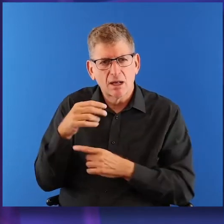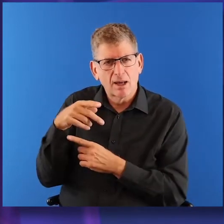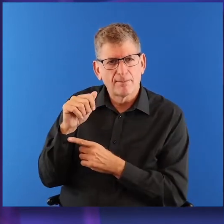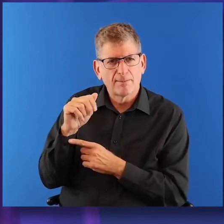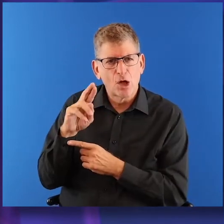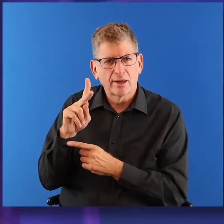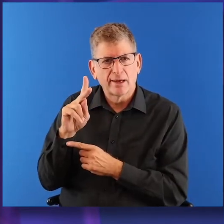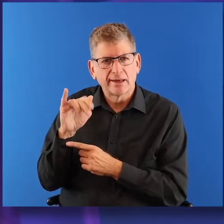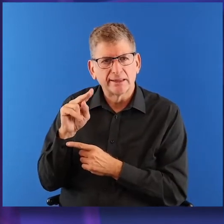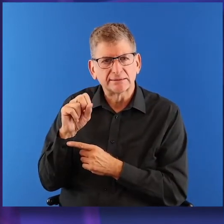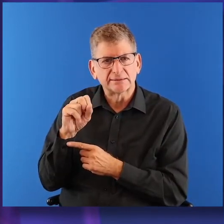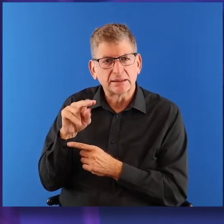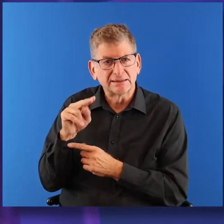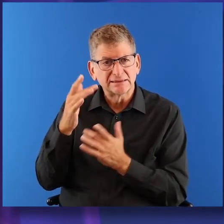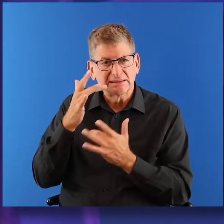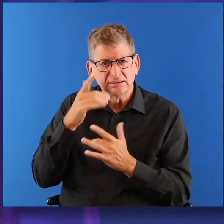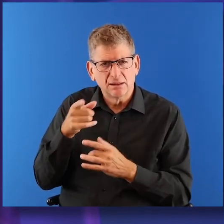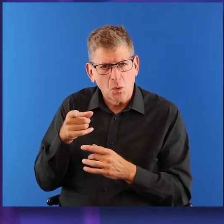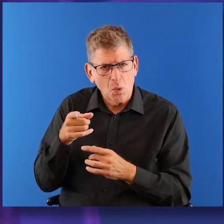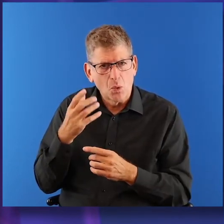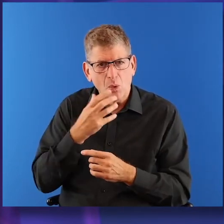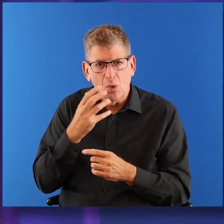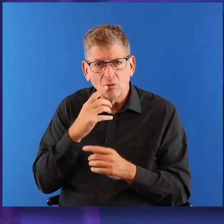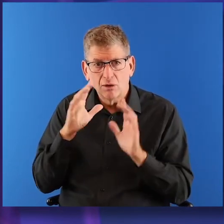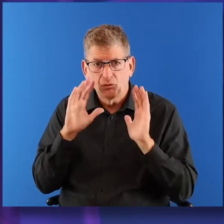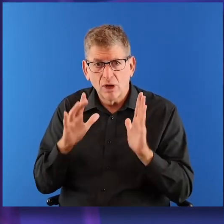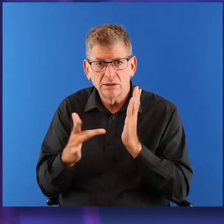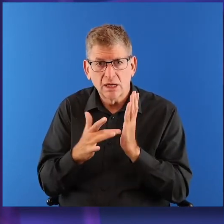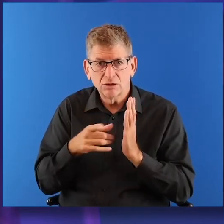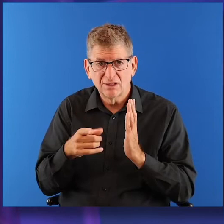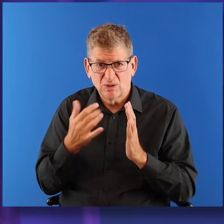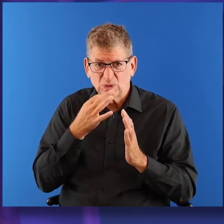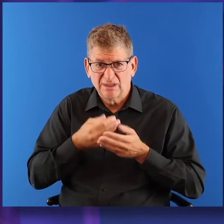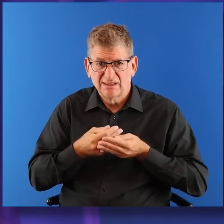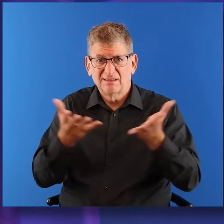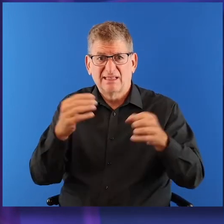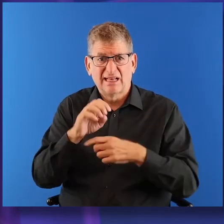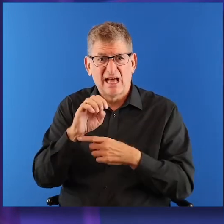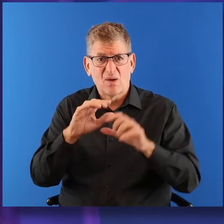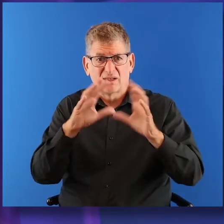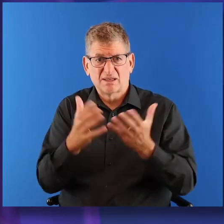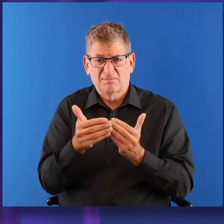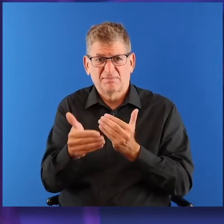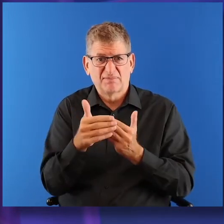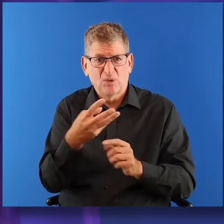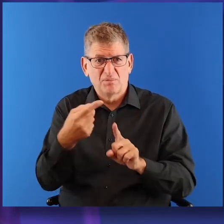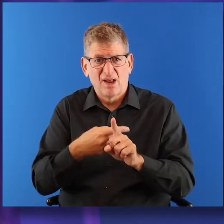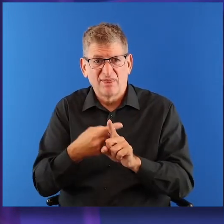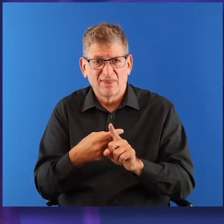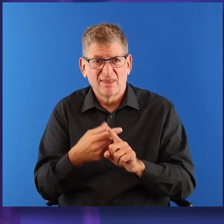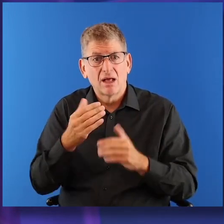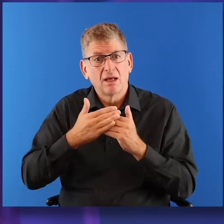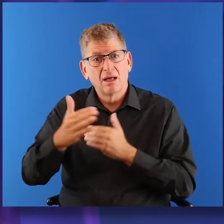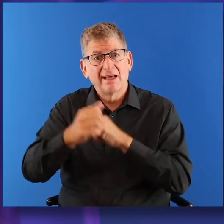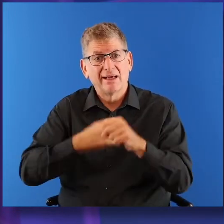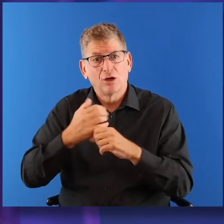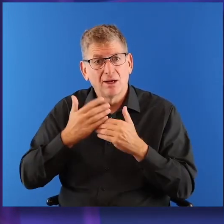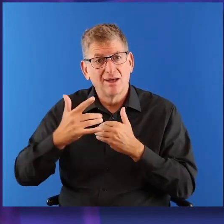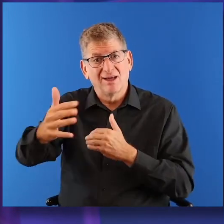Just incredible technology here that's going to be delivered by the ecosystem in the coming months and years as we move forward.